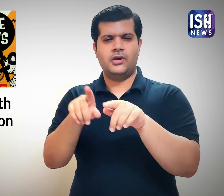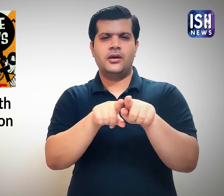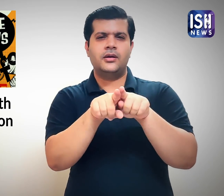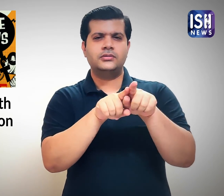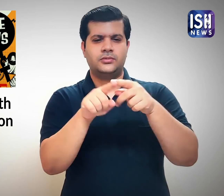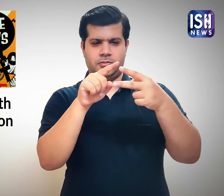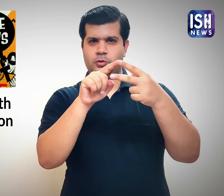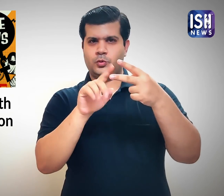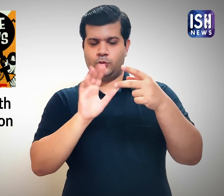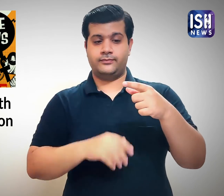Here are two examples.